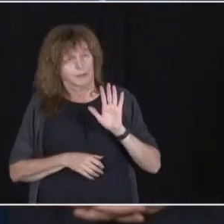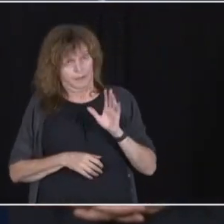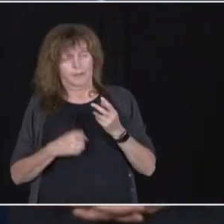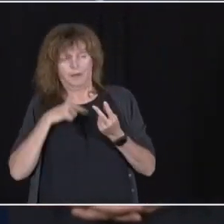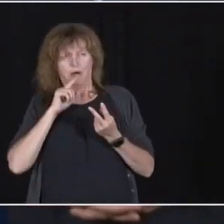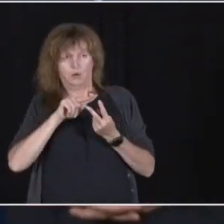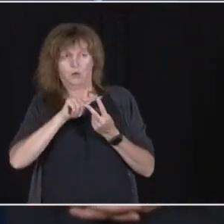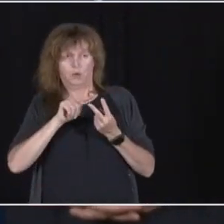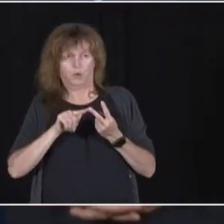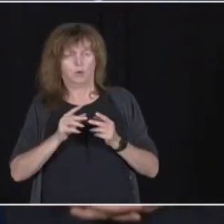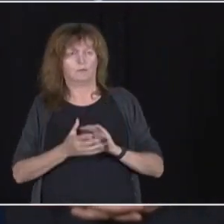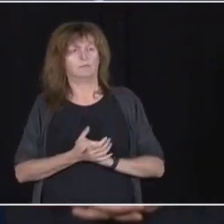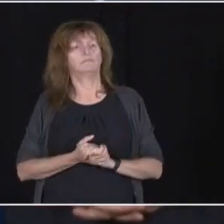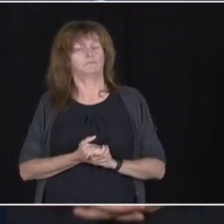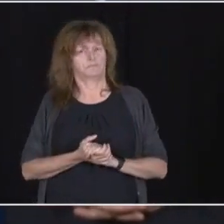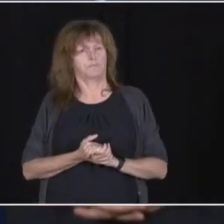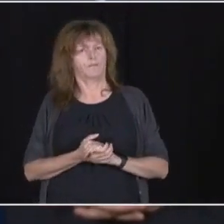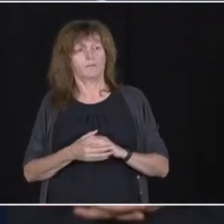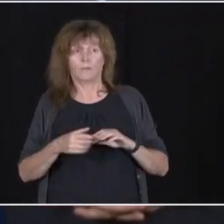happy you asked me this question.